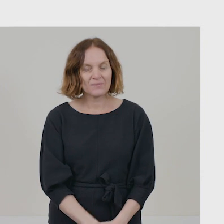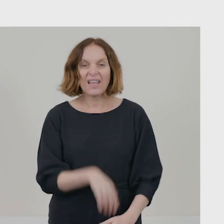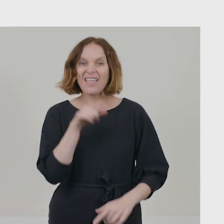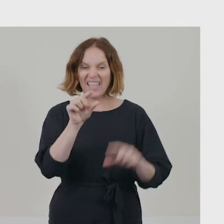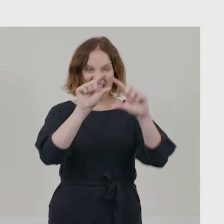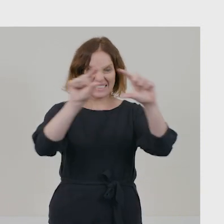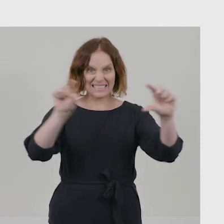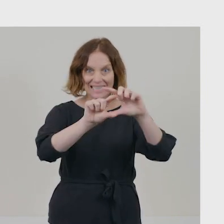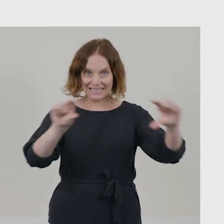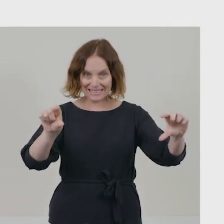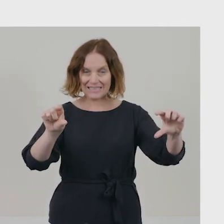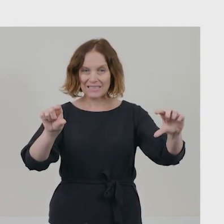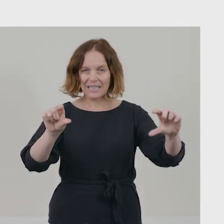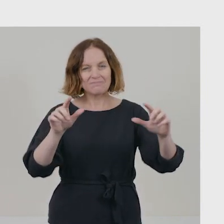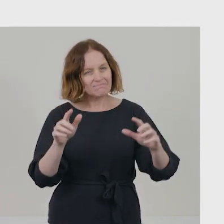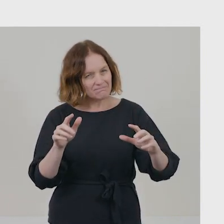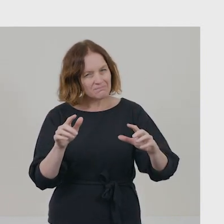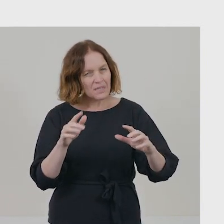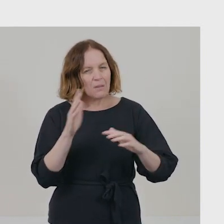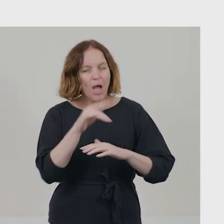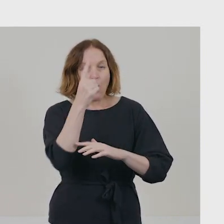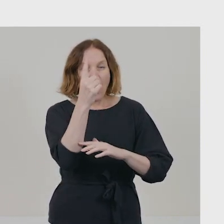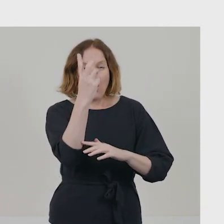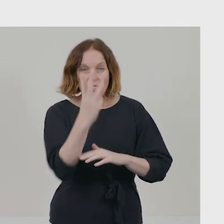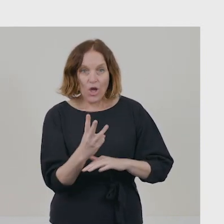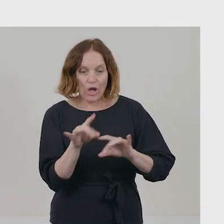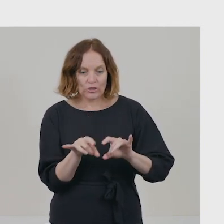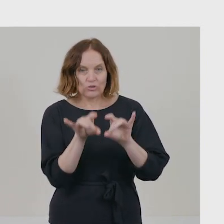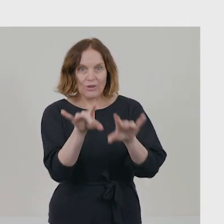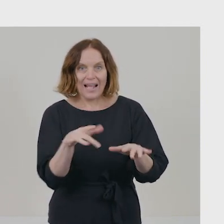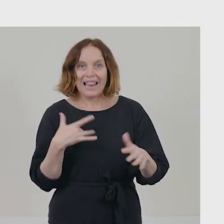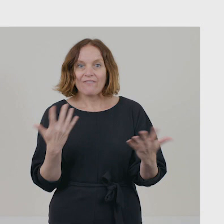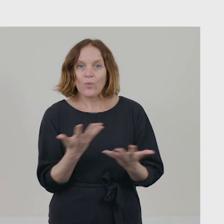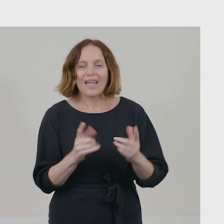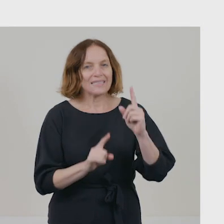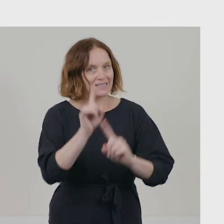So, this sentence is about over a third of Australians living in cities.